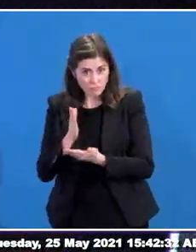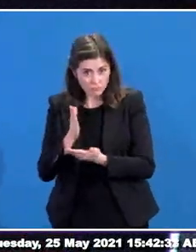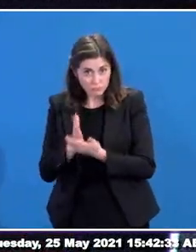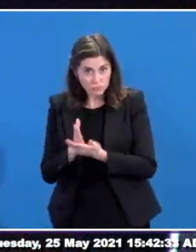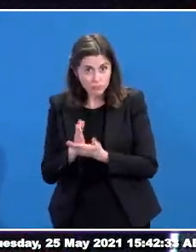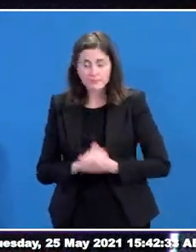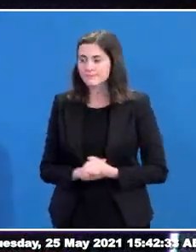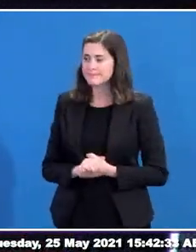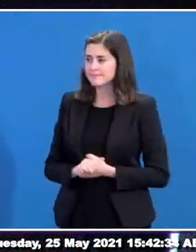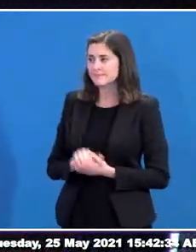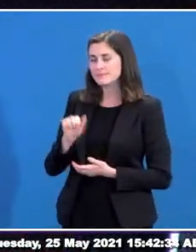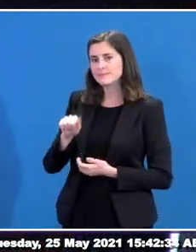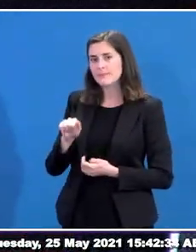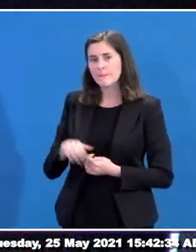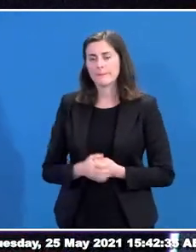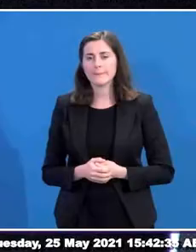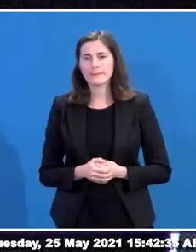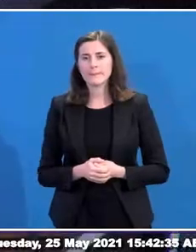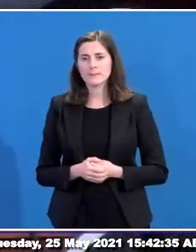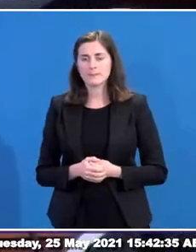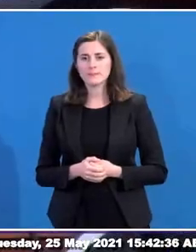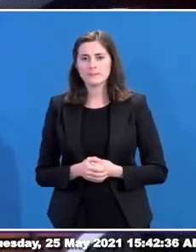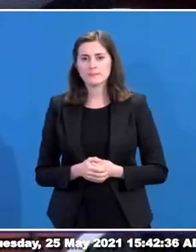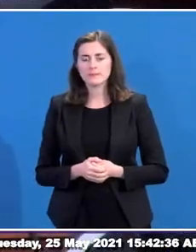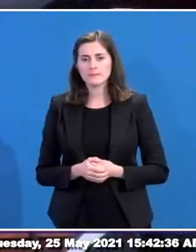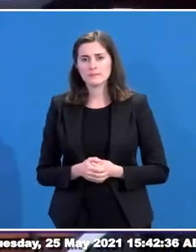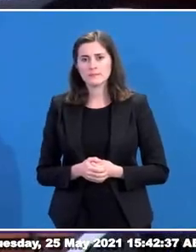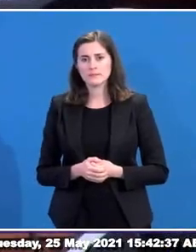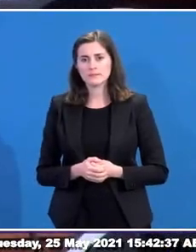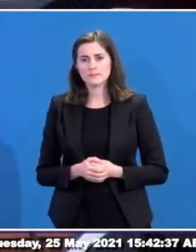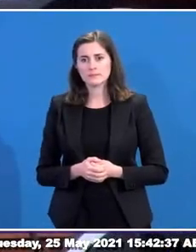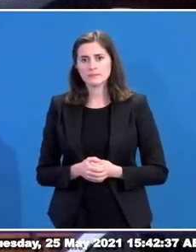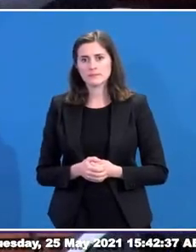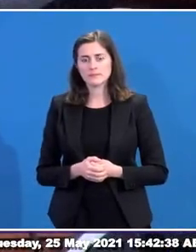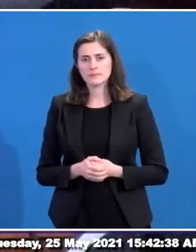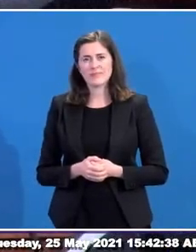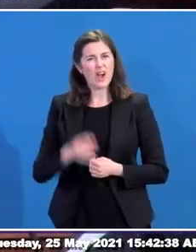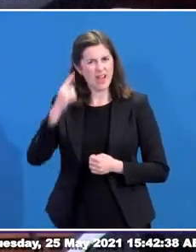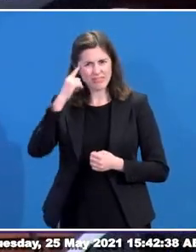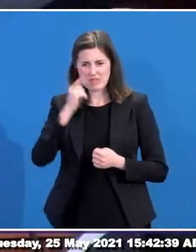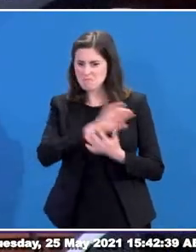Yes. And I think that then covers all of the reports that you